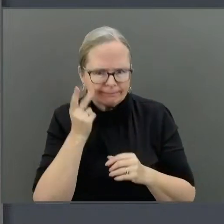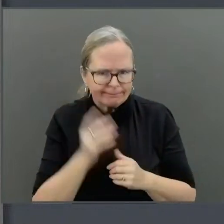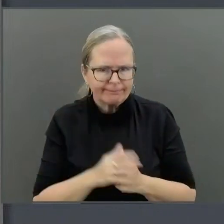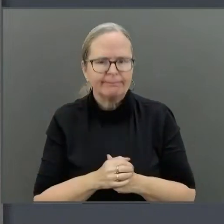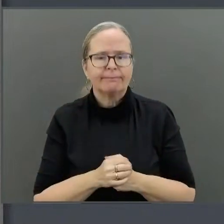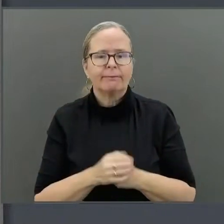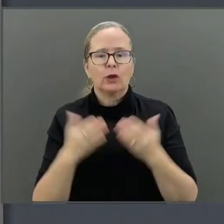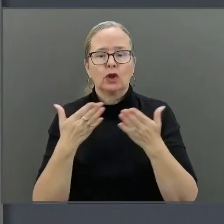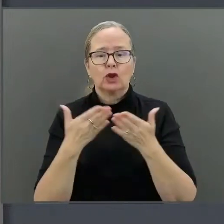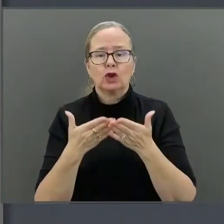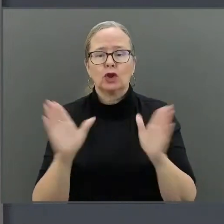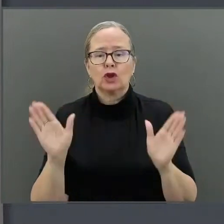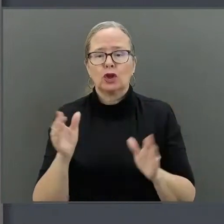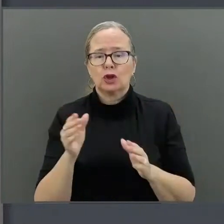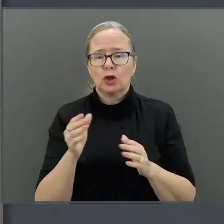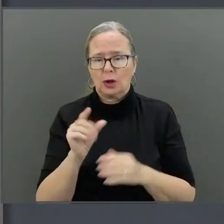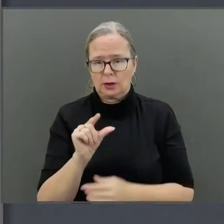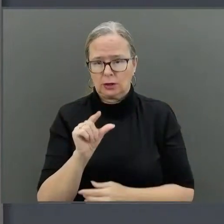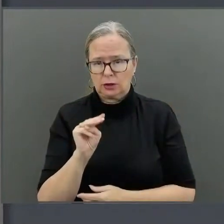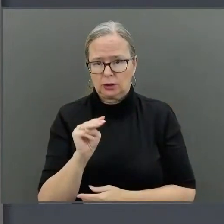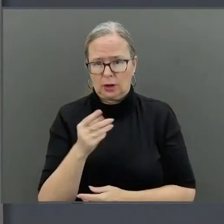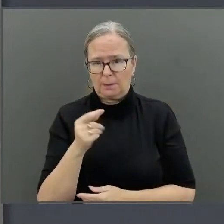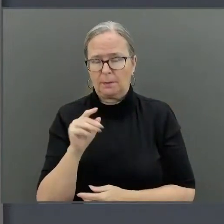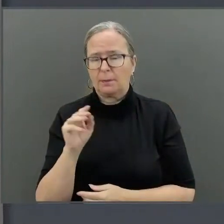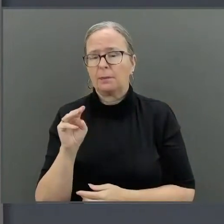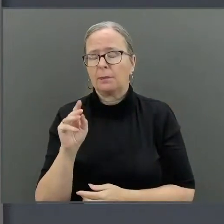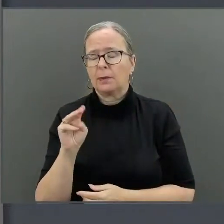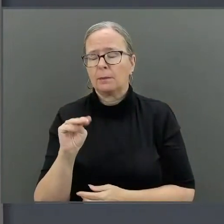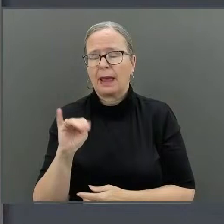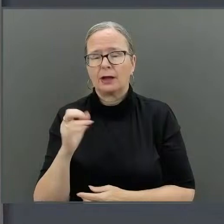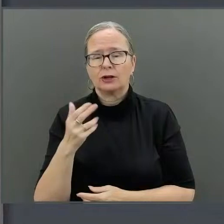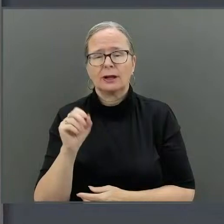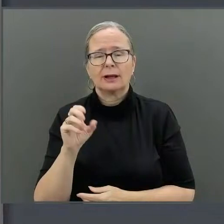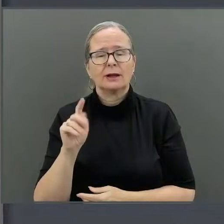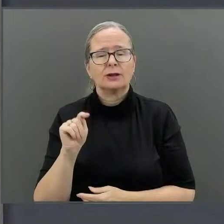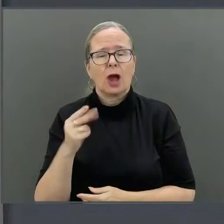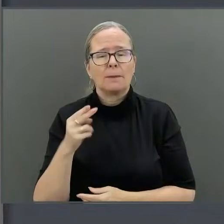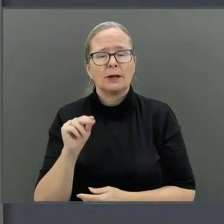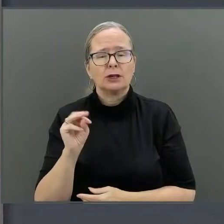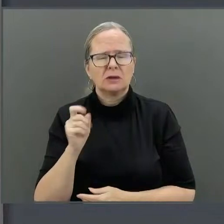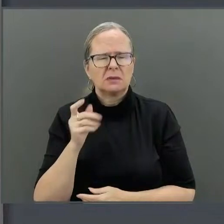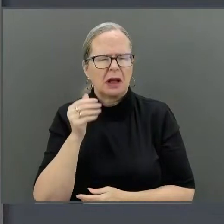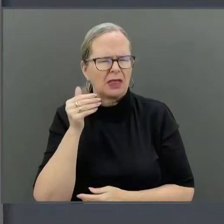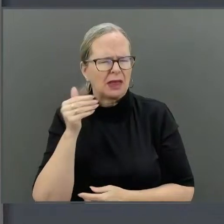of the incident what the framework looks like what the timing is to get people on the panel